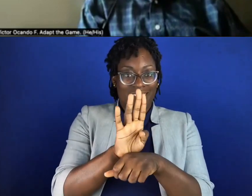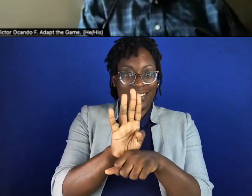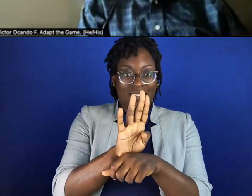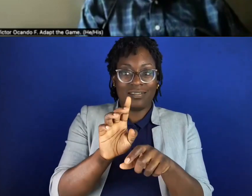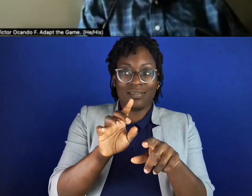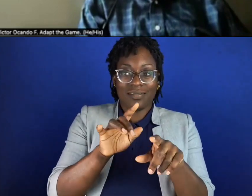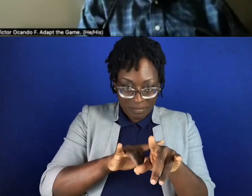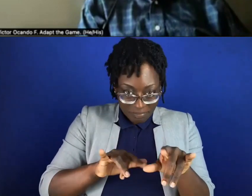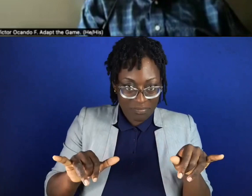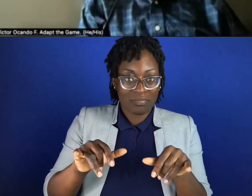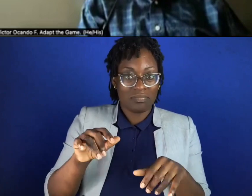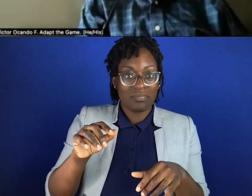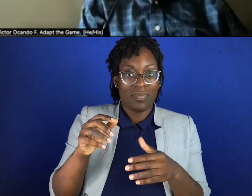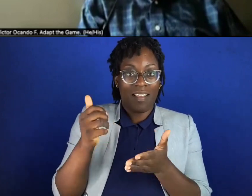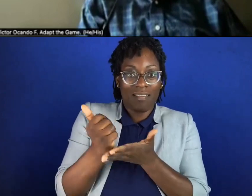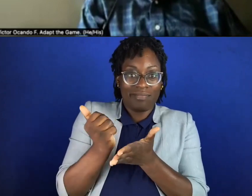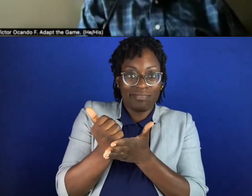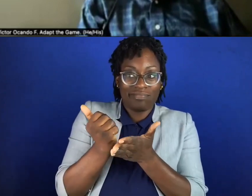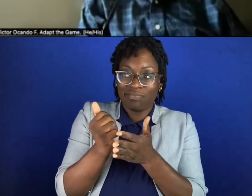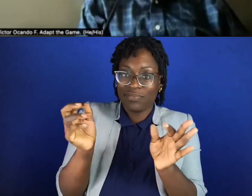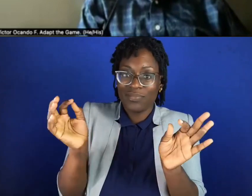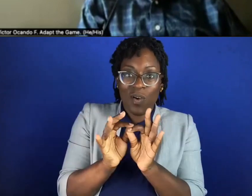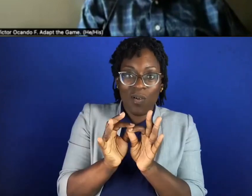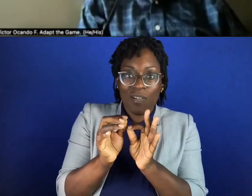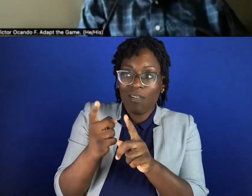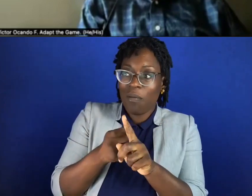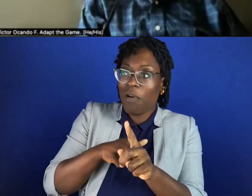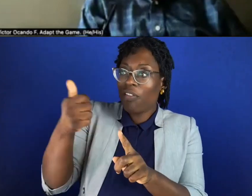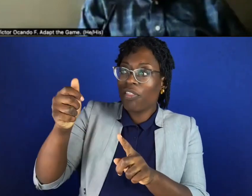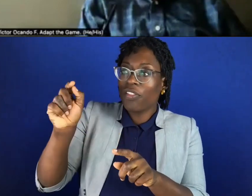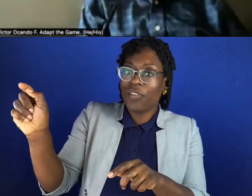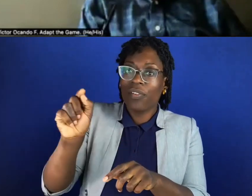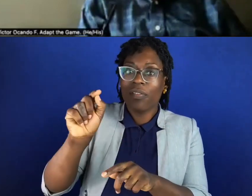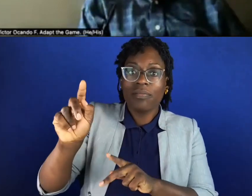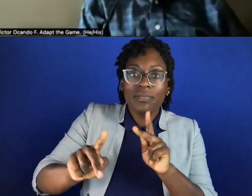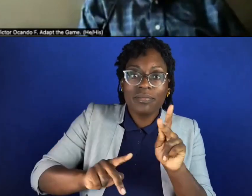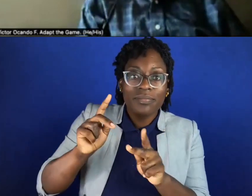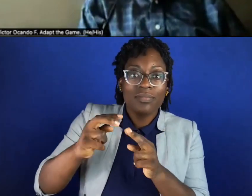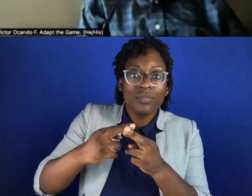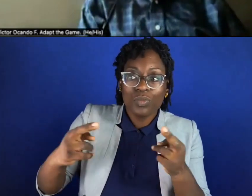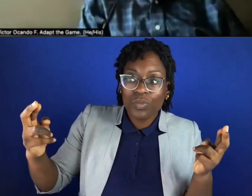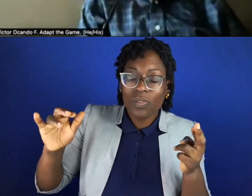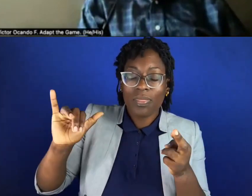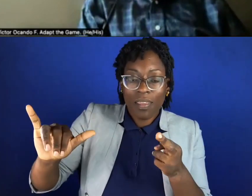love that you talked about mentorship and looking in your inner circle to see who has